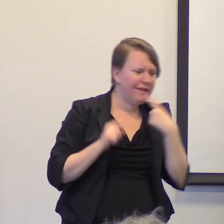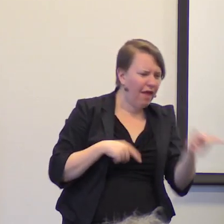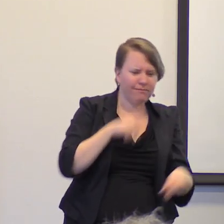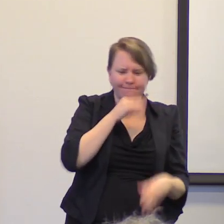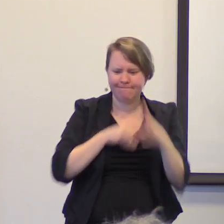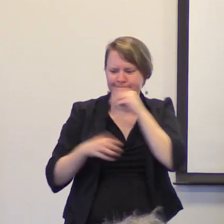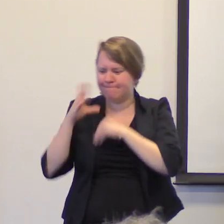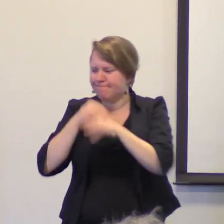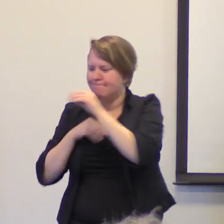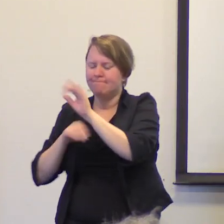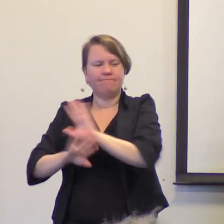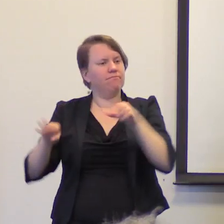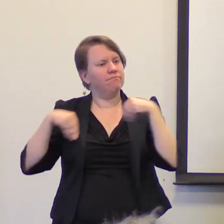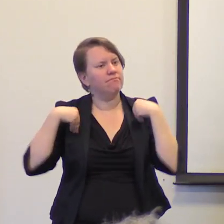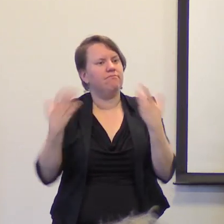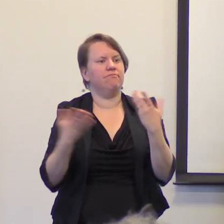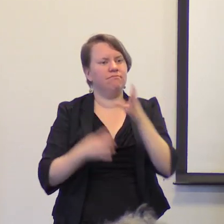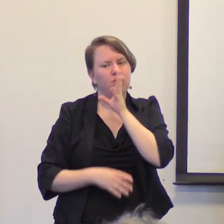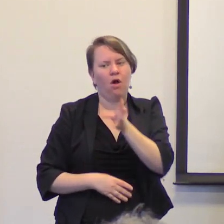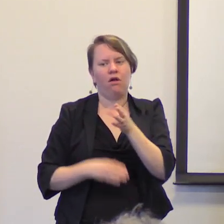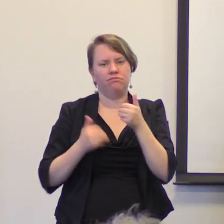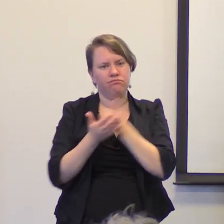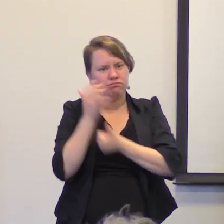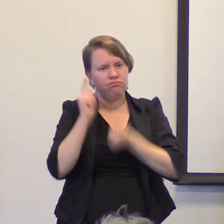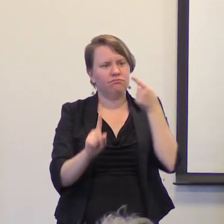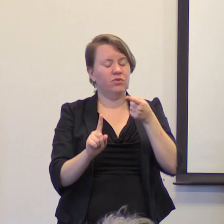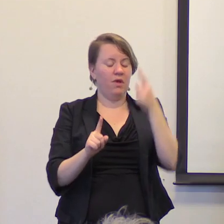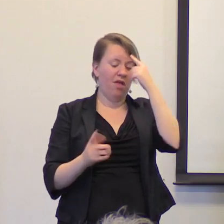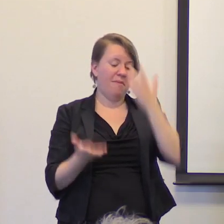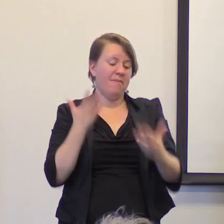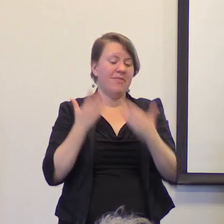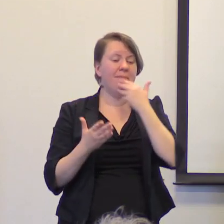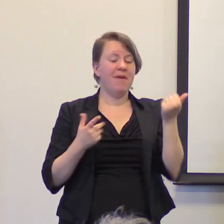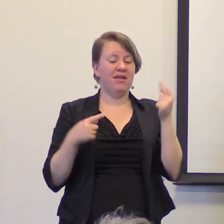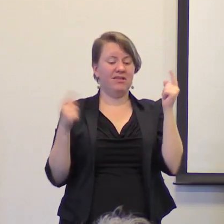I was thinking the other day that I feel like maybe the best antidote to all this attempt